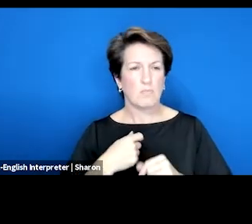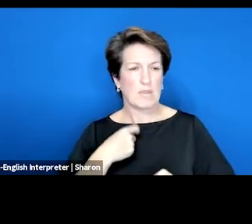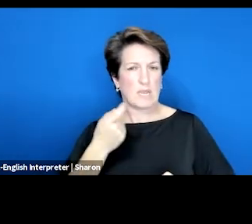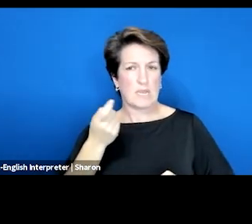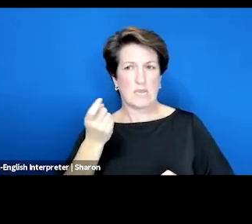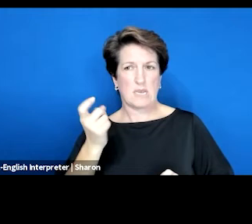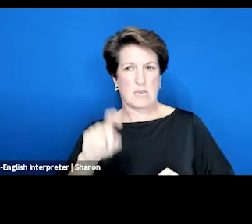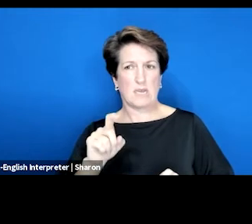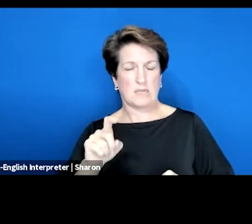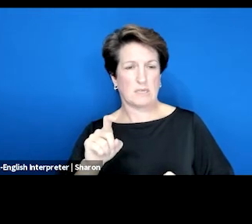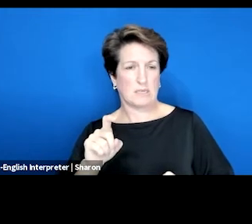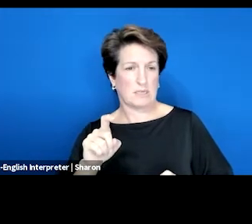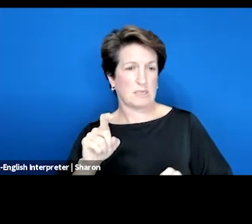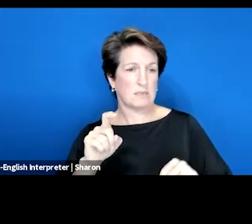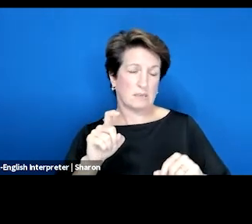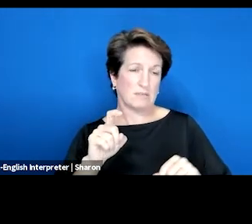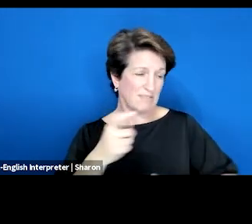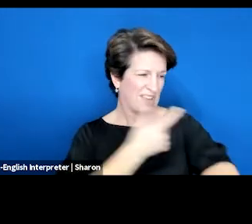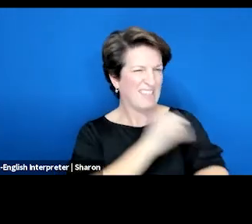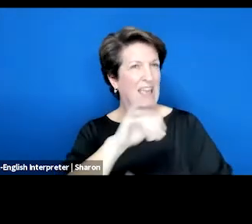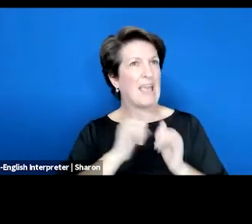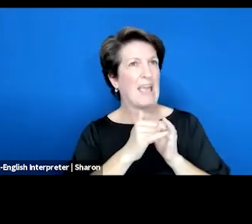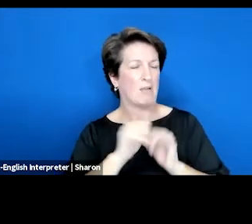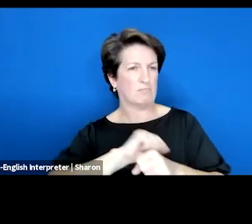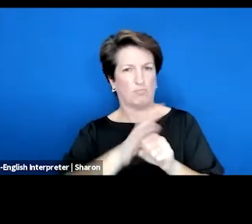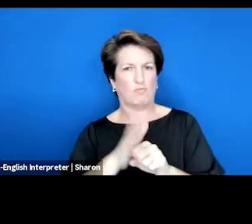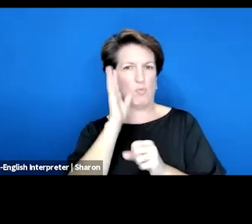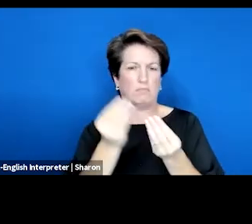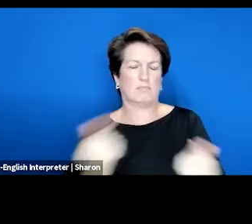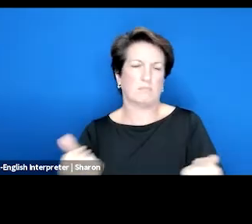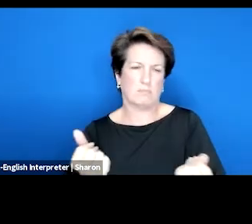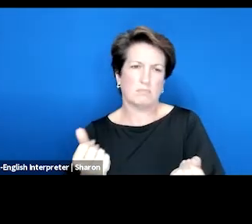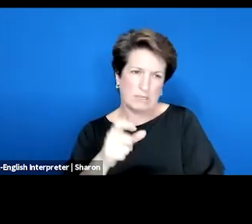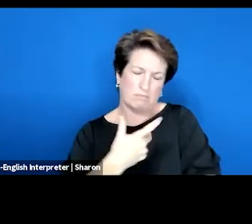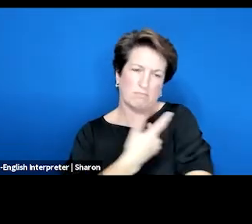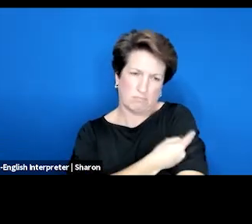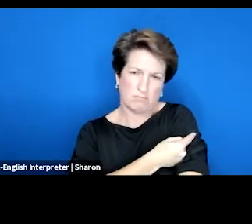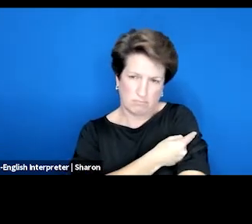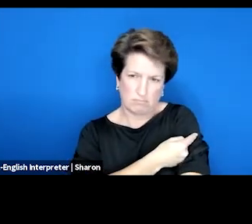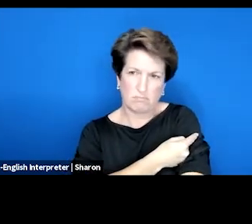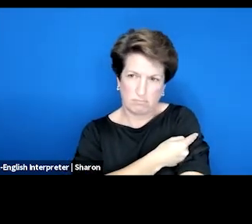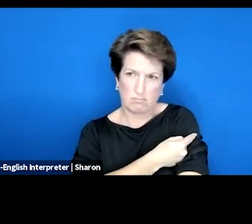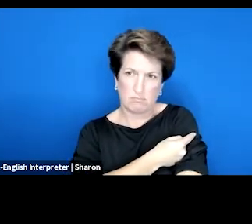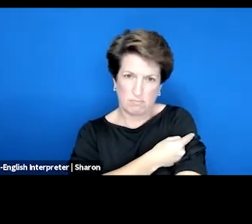disabled people unfortunately were largely